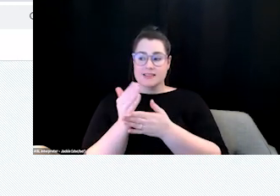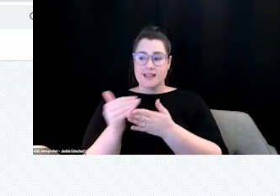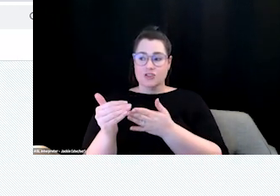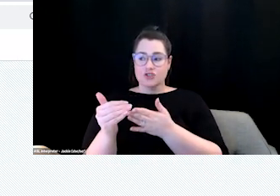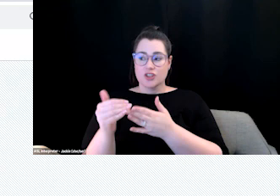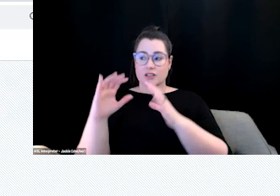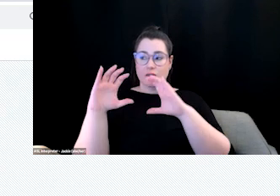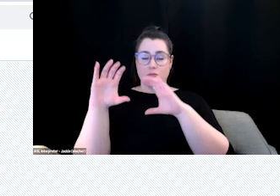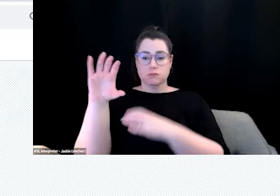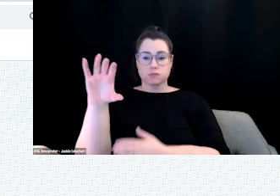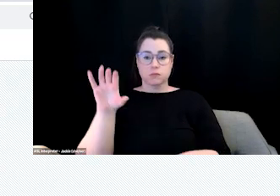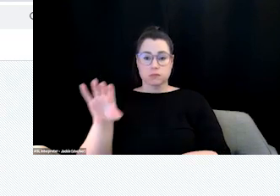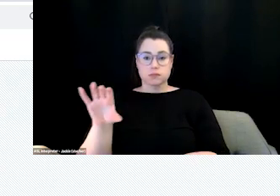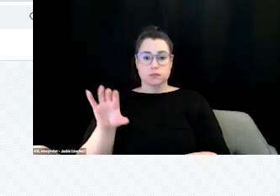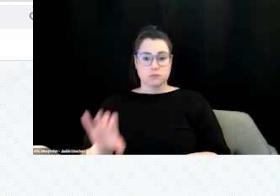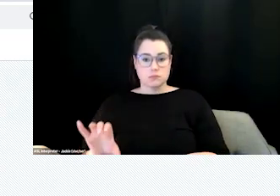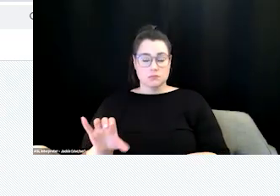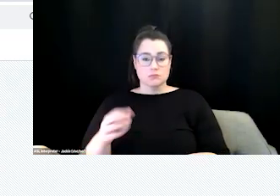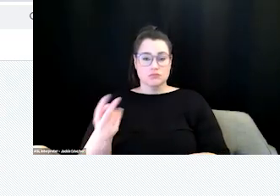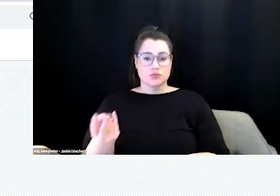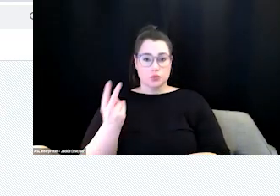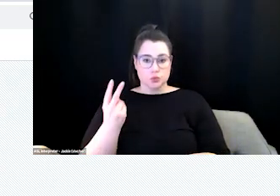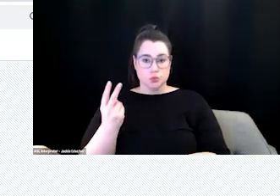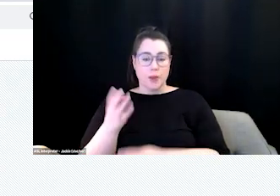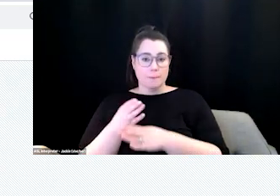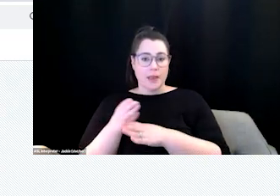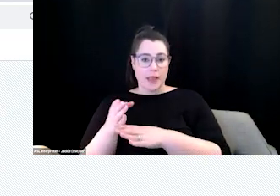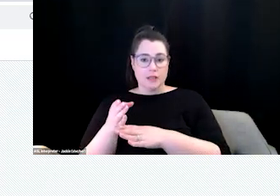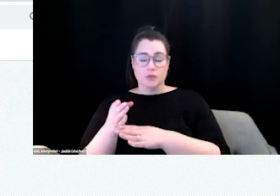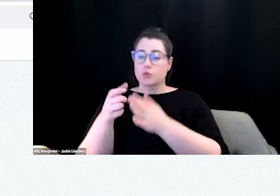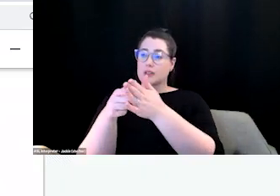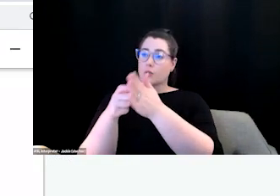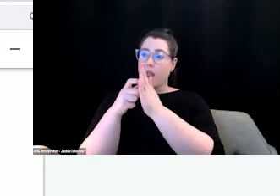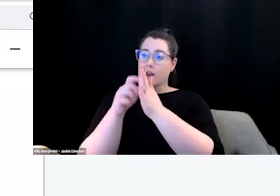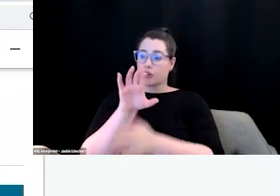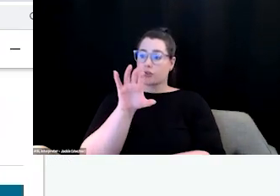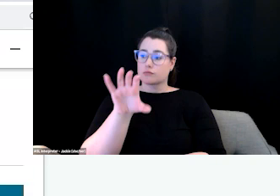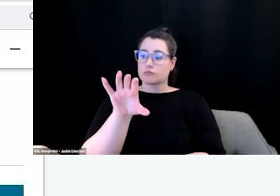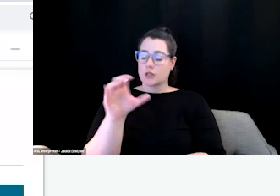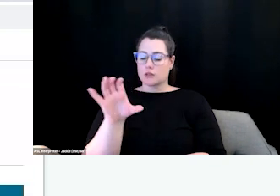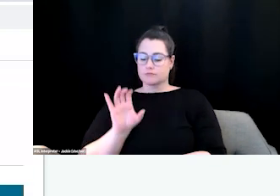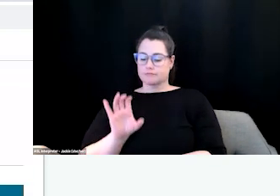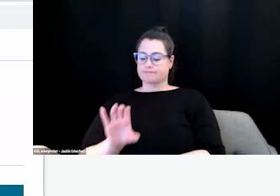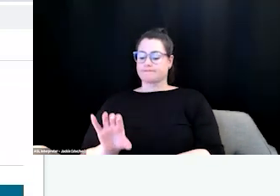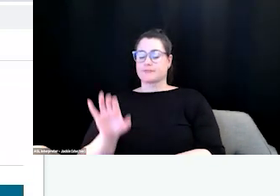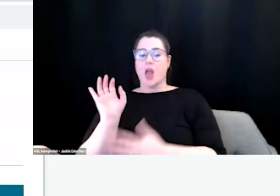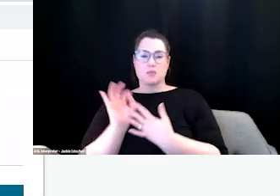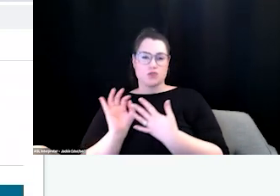So the sections are broken up into two sections, Required and Optional. So Required is what it sounds like.